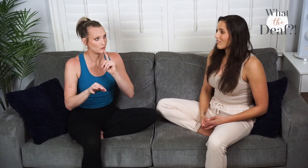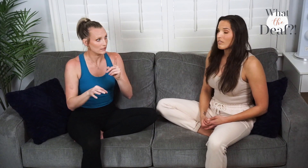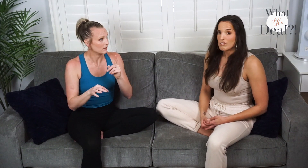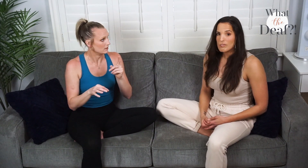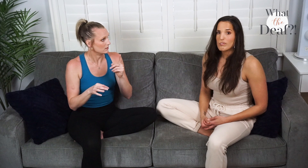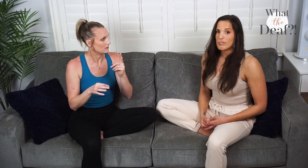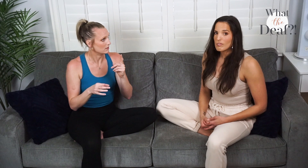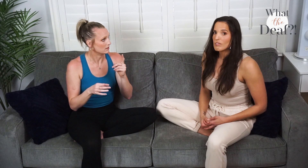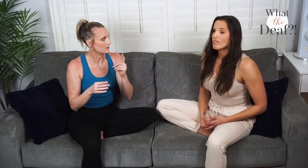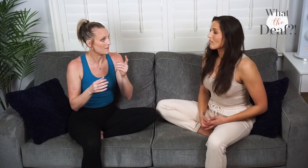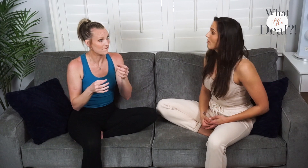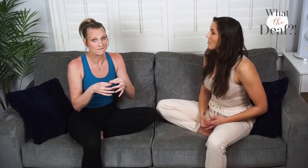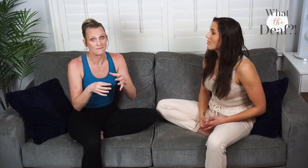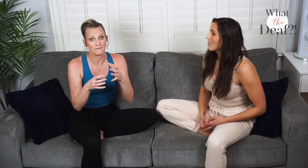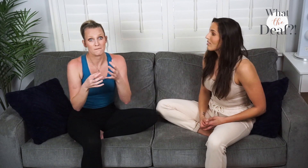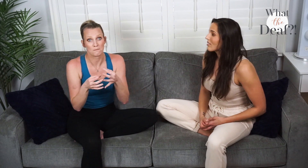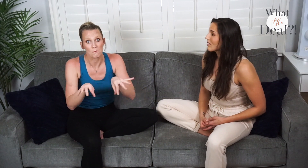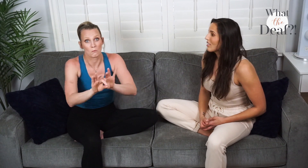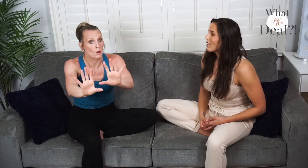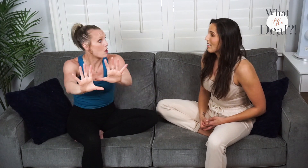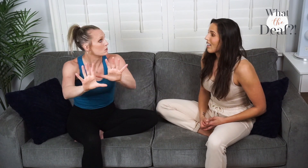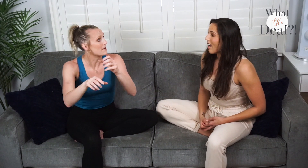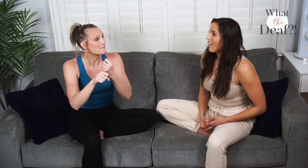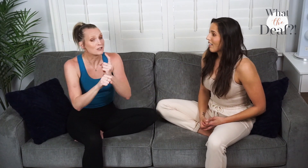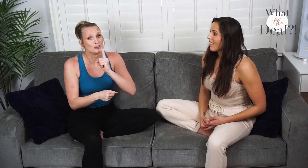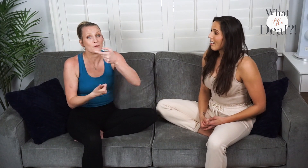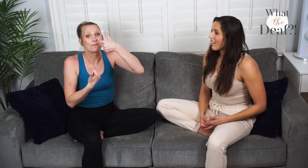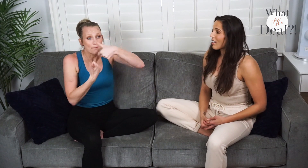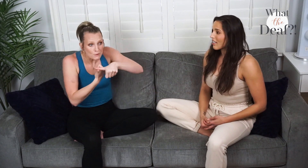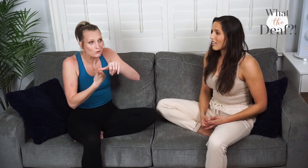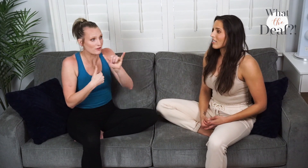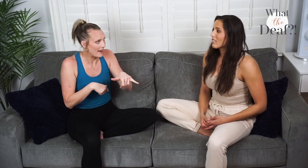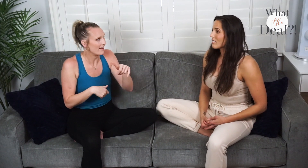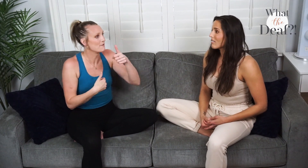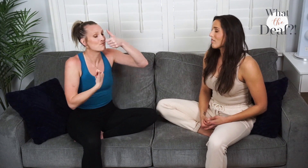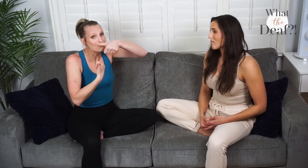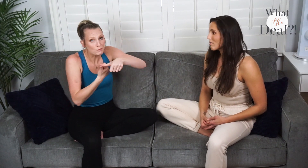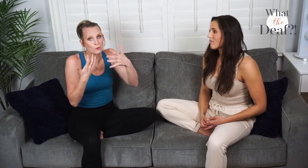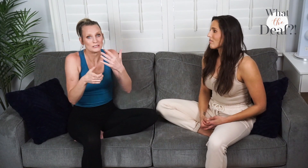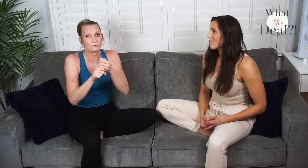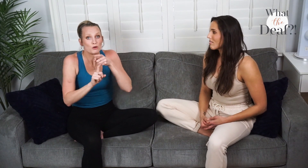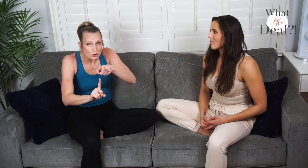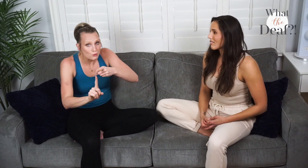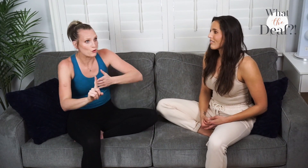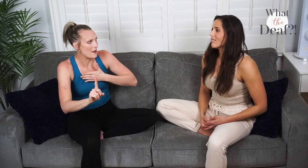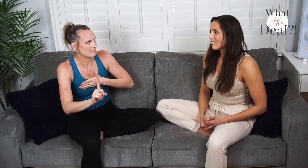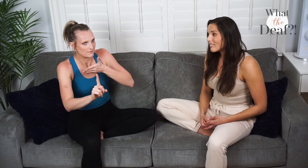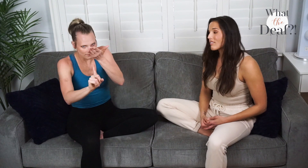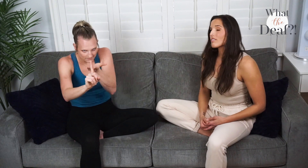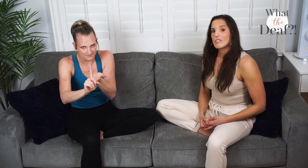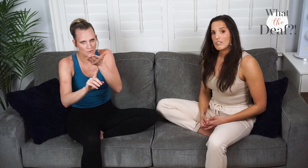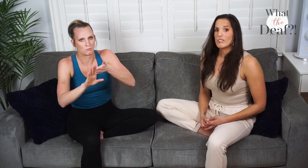Remember that your value is important and make sure you remember that, and what makes you you and what makes you happy